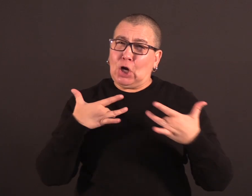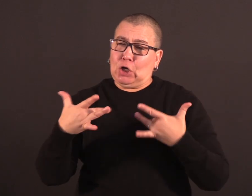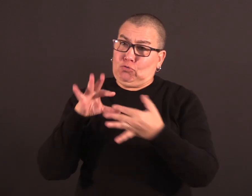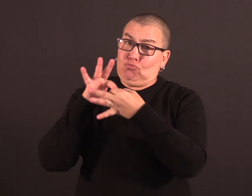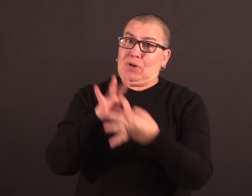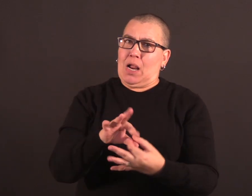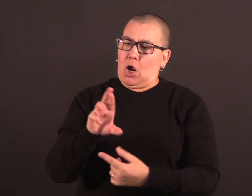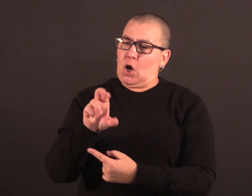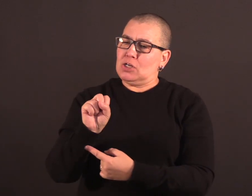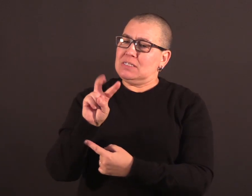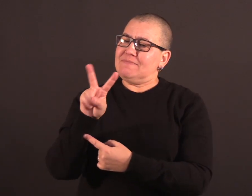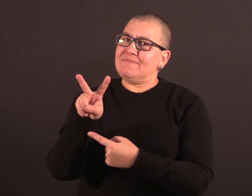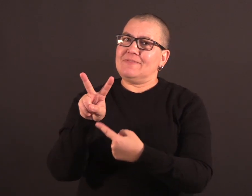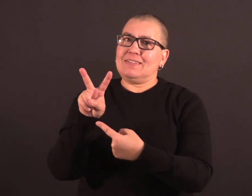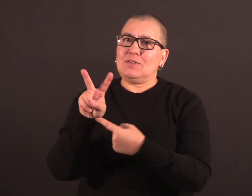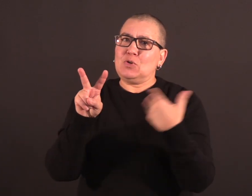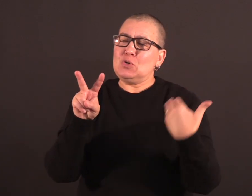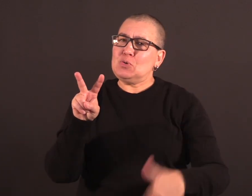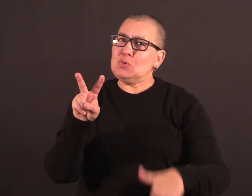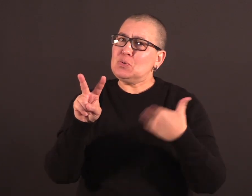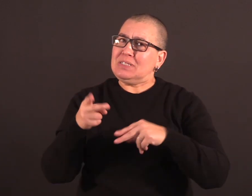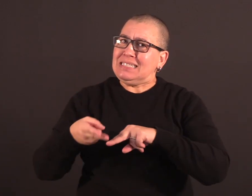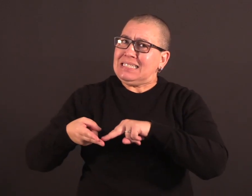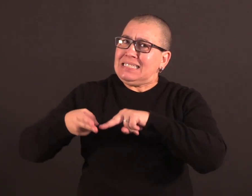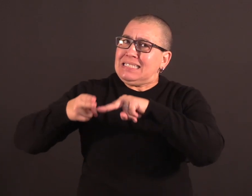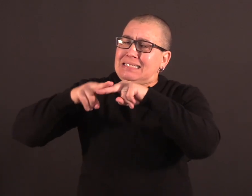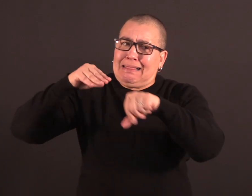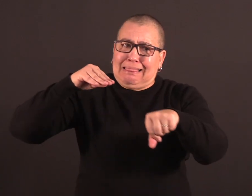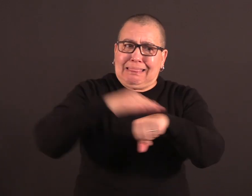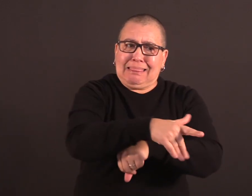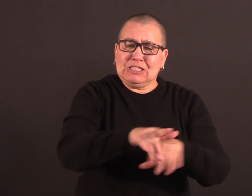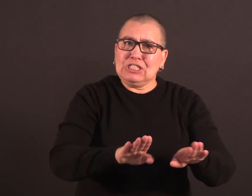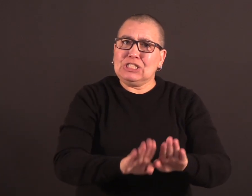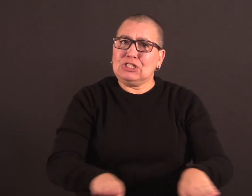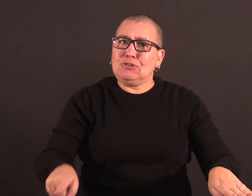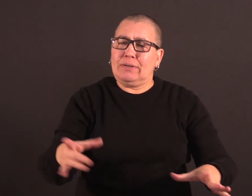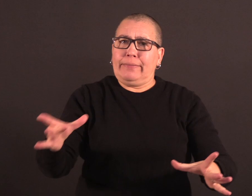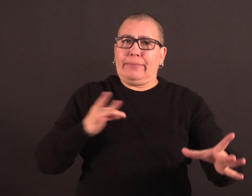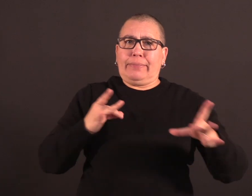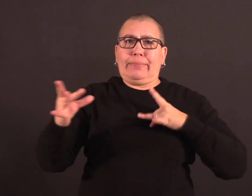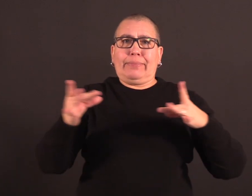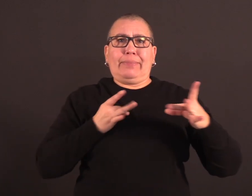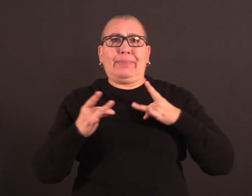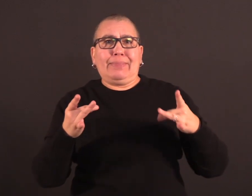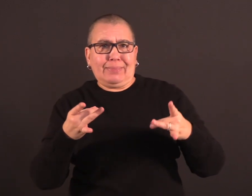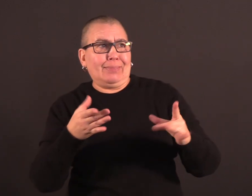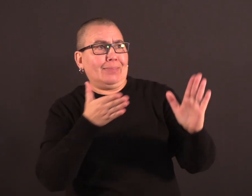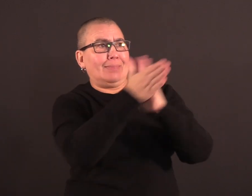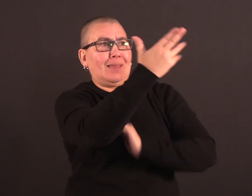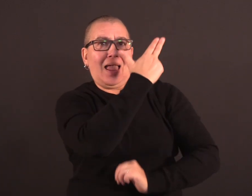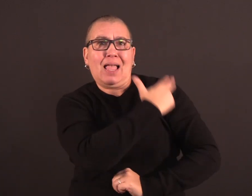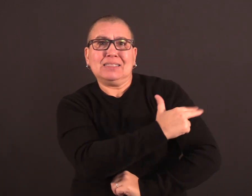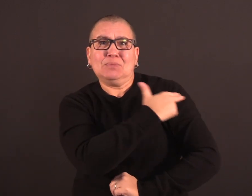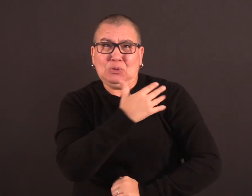Among the concerns with the current increase in RSV: The data suggest the state may soon